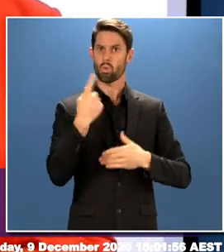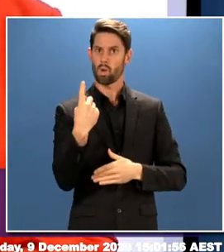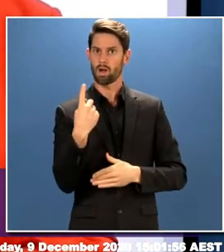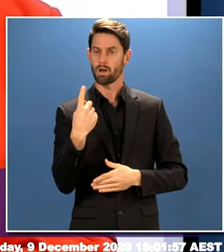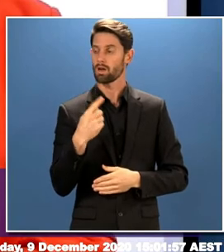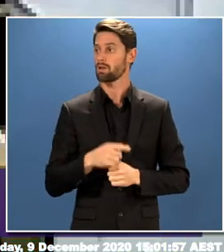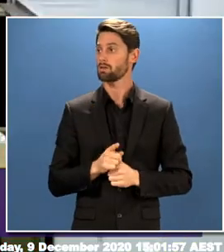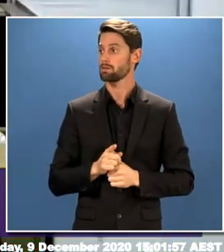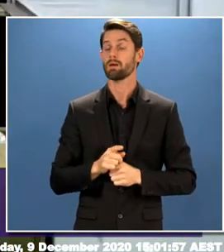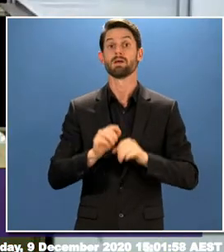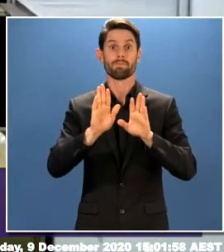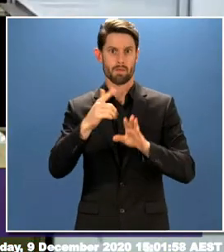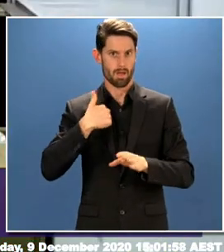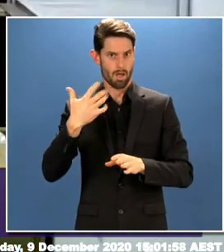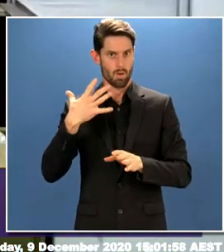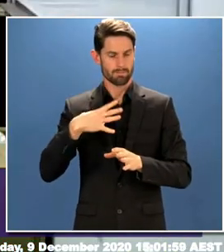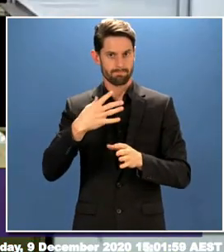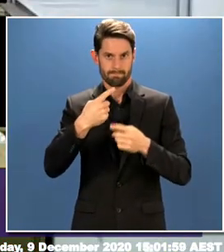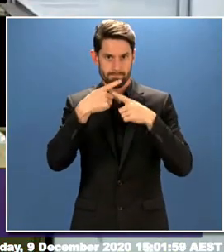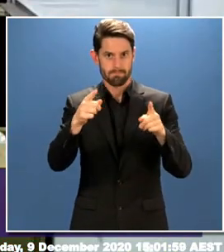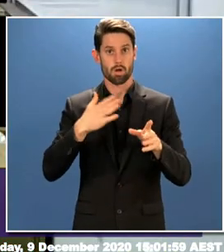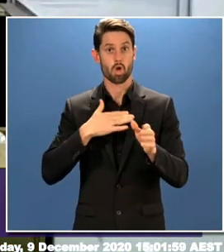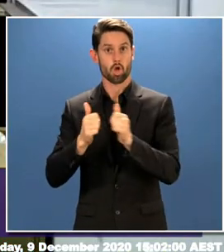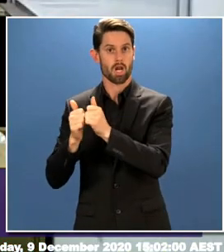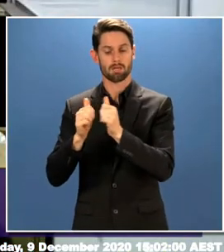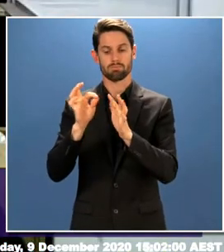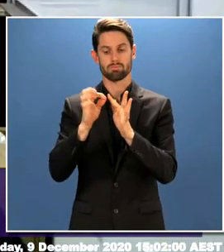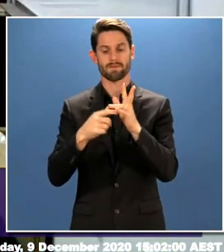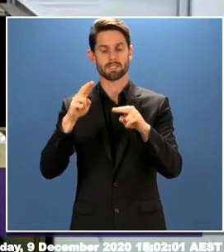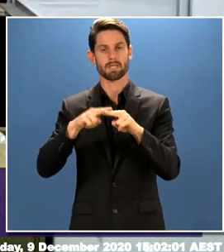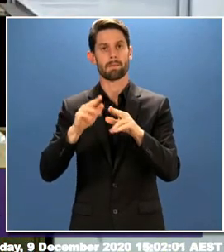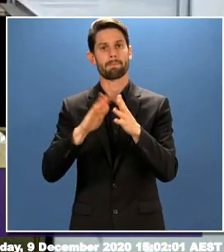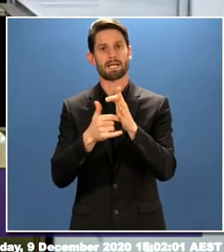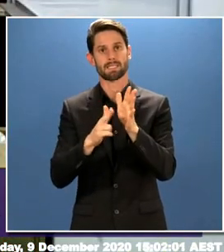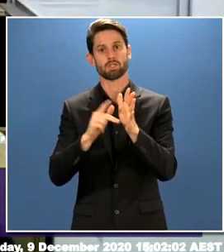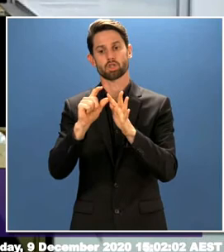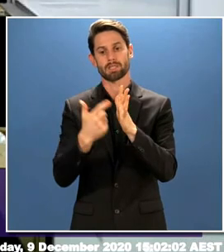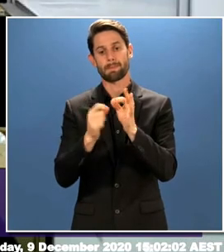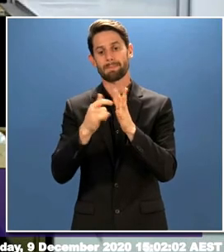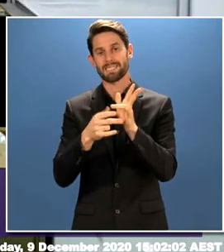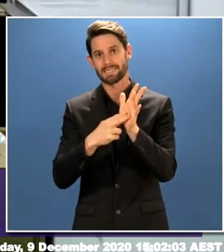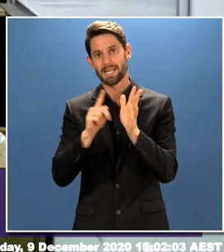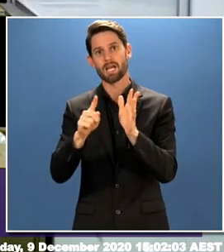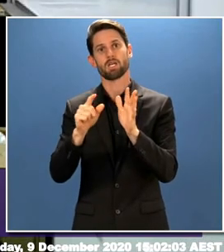to acknowledge my colleagues, obviously, Professor Greg Marston, Dr Amanda Beatson and Dr Marianella